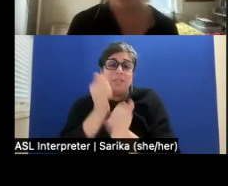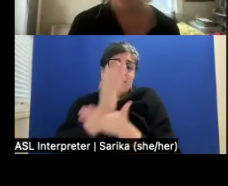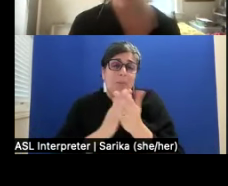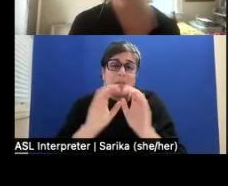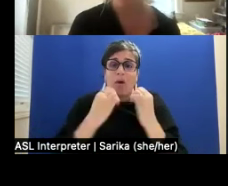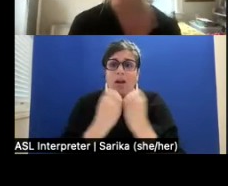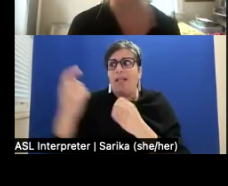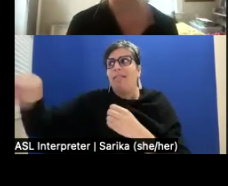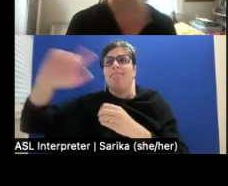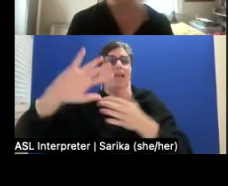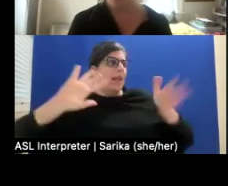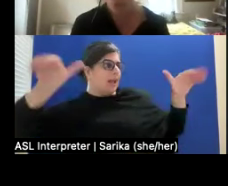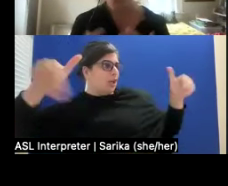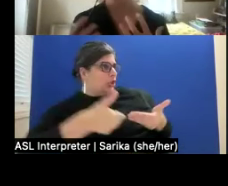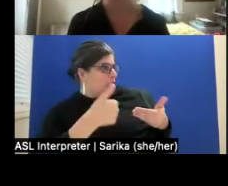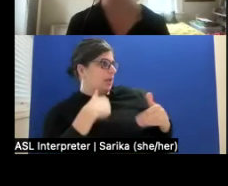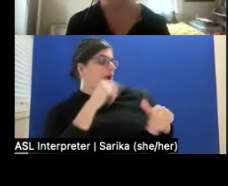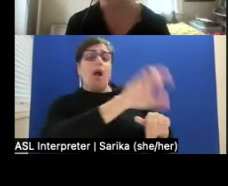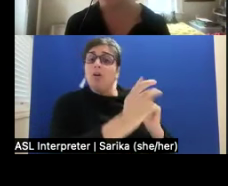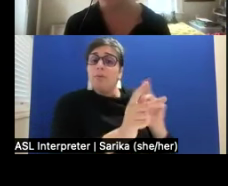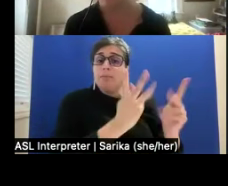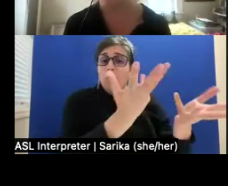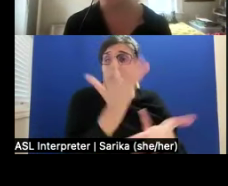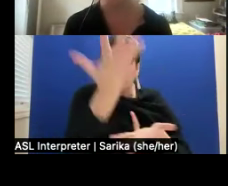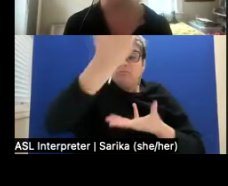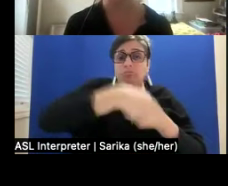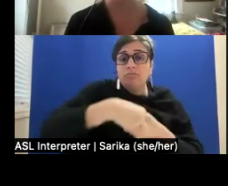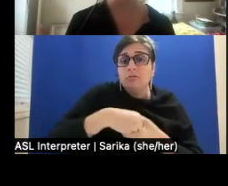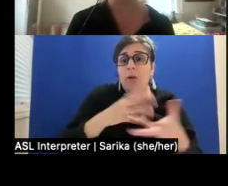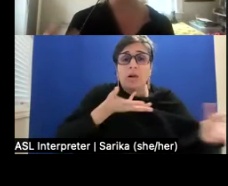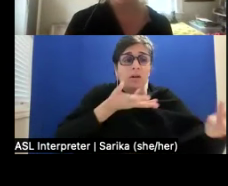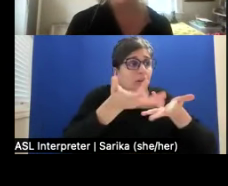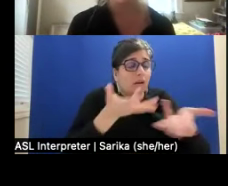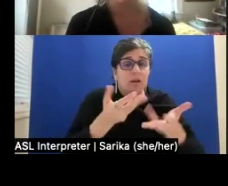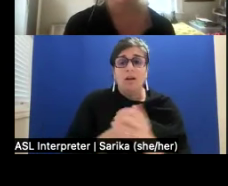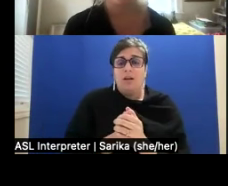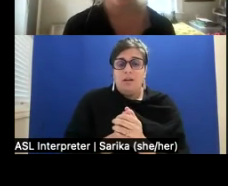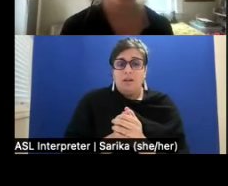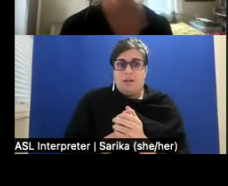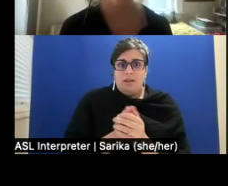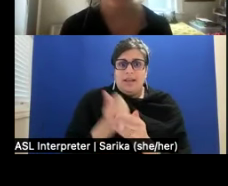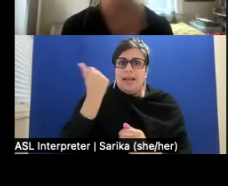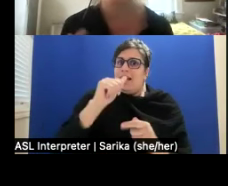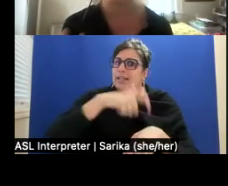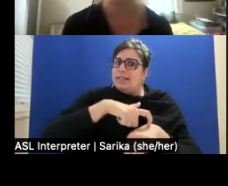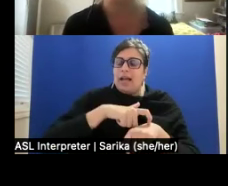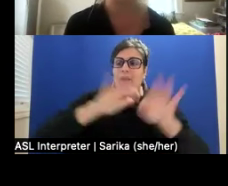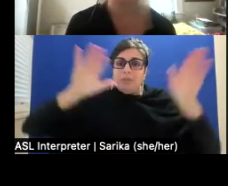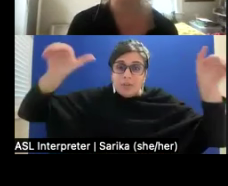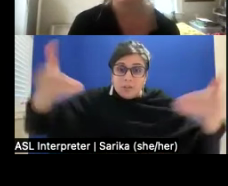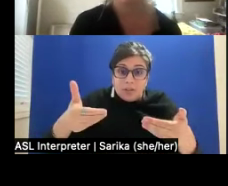to other people that also wanted to engage inside the project. And whenever those introductions were made and it was someone new to me,